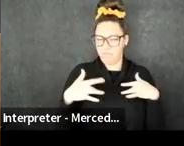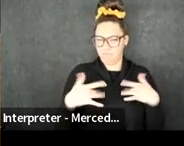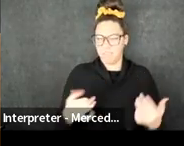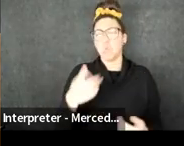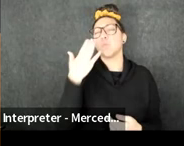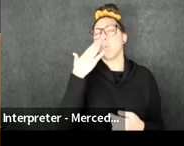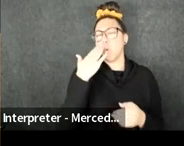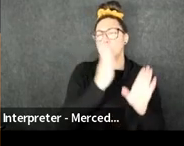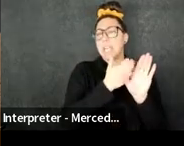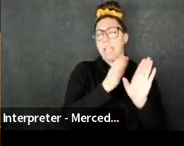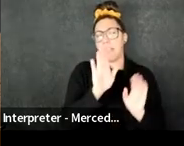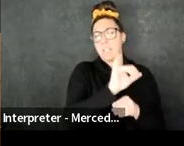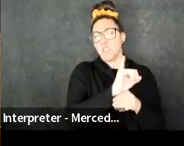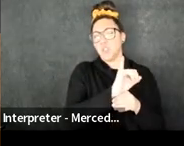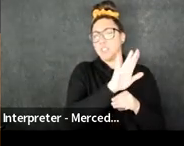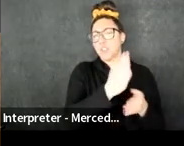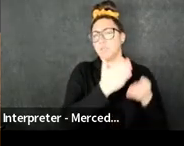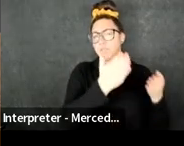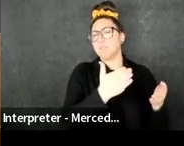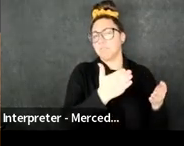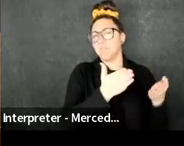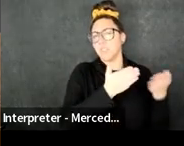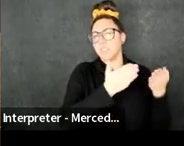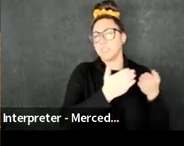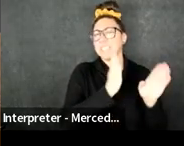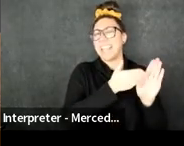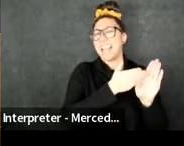by the psych interns over at the Psychological Services Office.